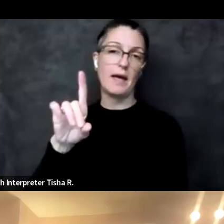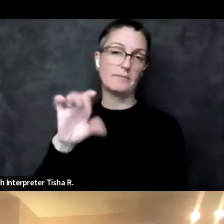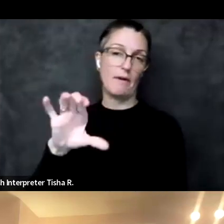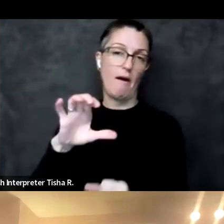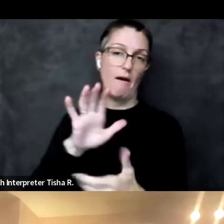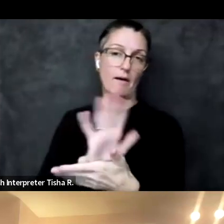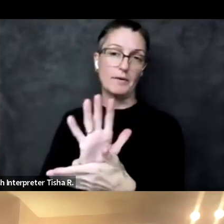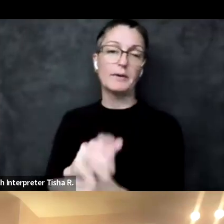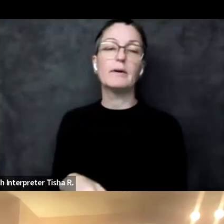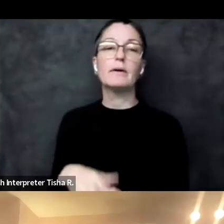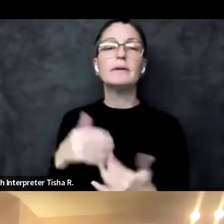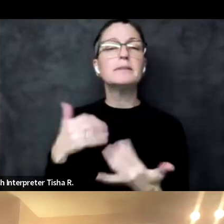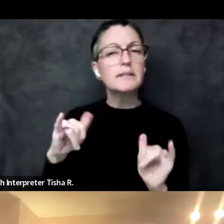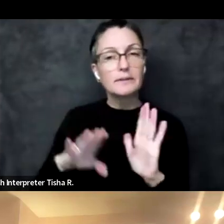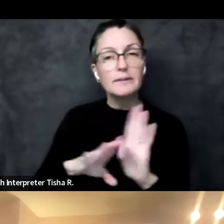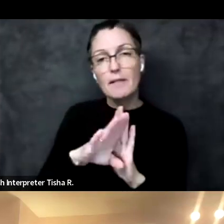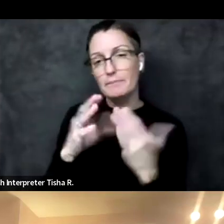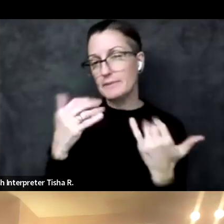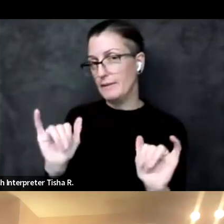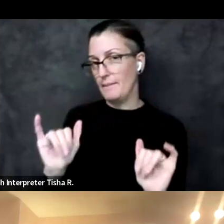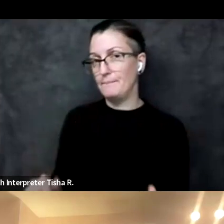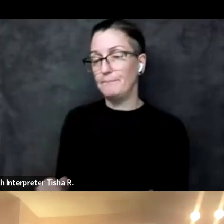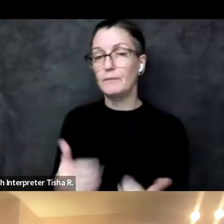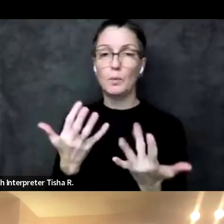you know, waiting for some funding to come through.